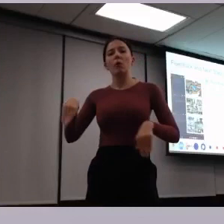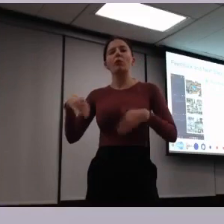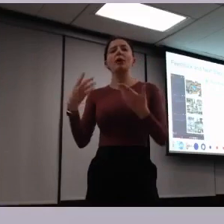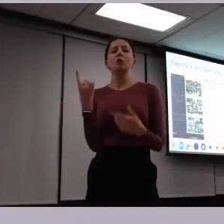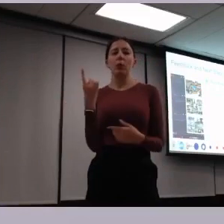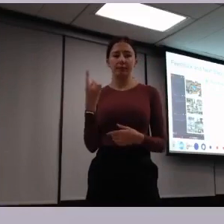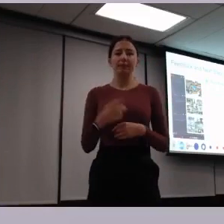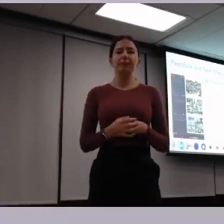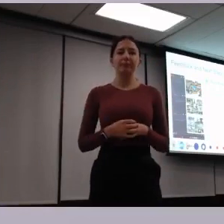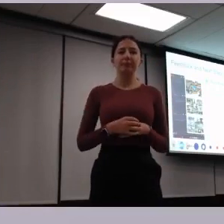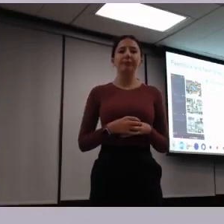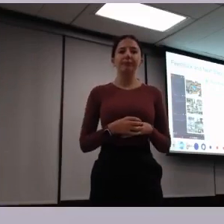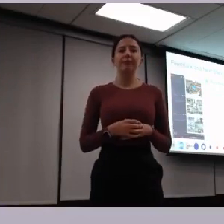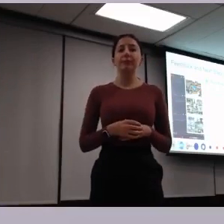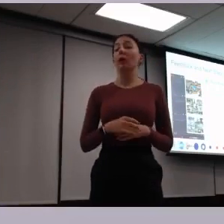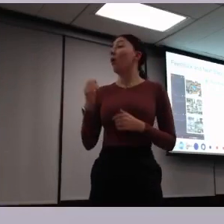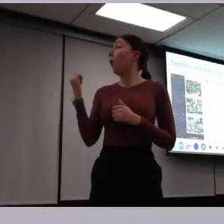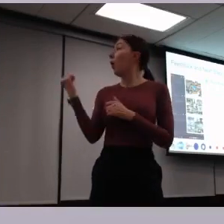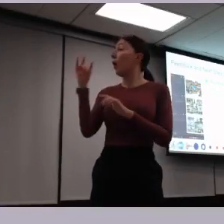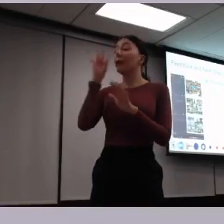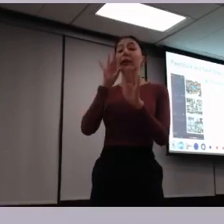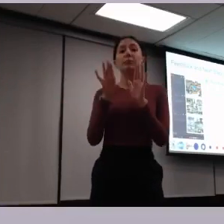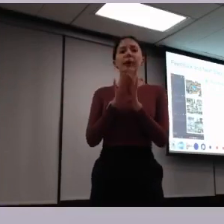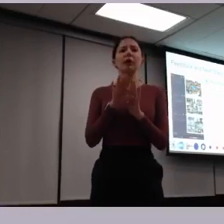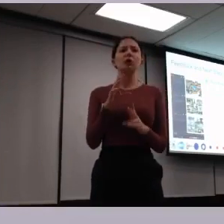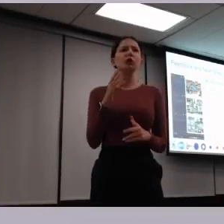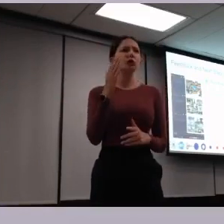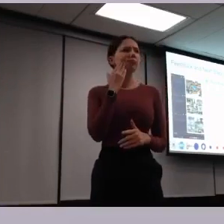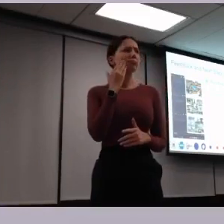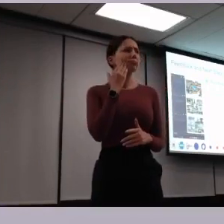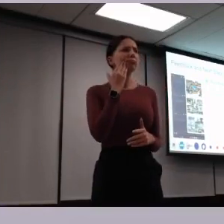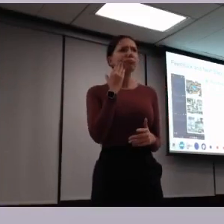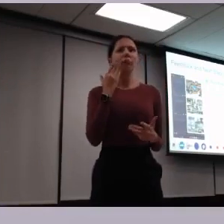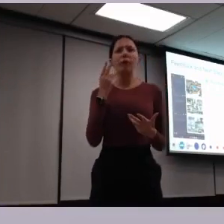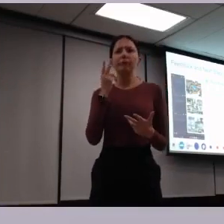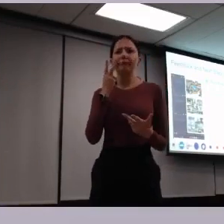So all of these images should look familiar to what you've seen in the presentation tonight.